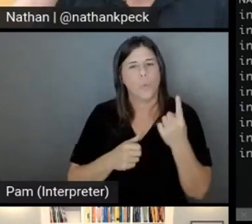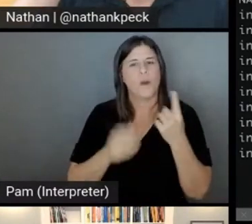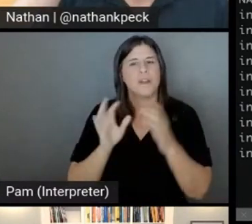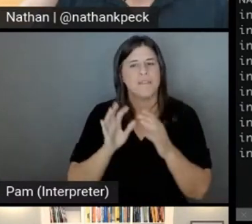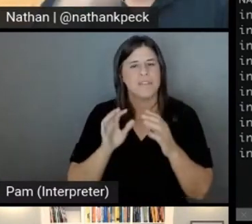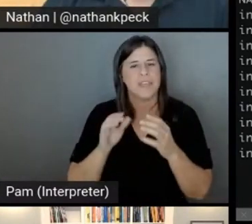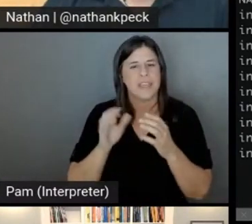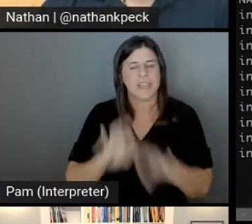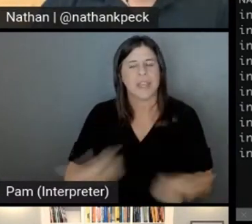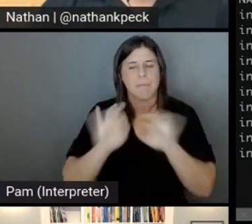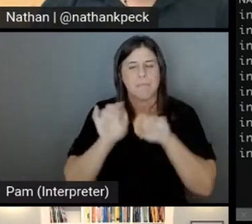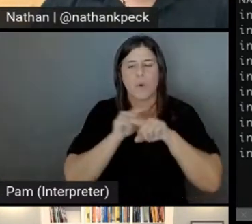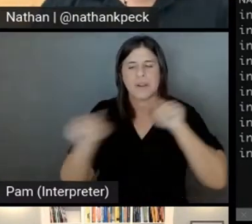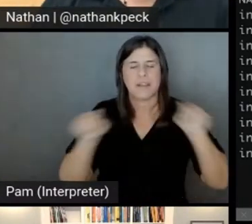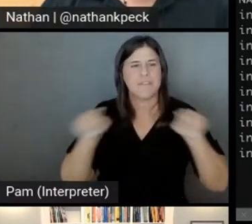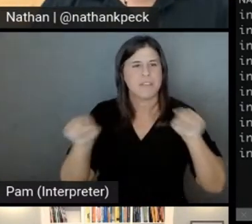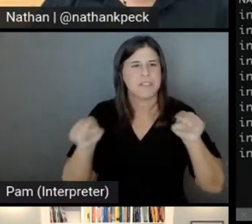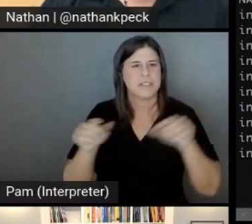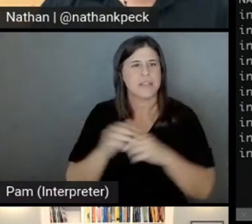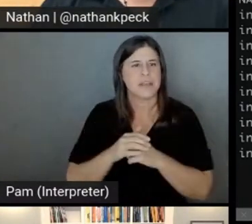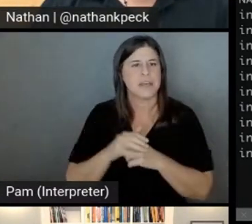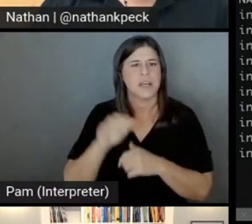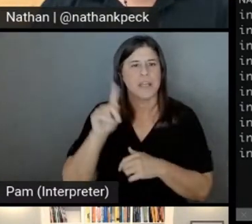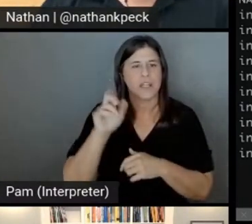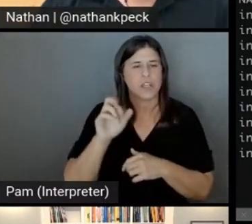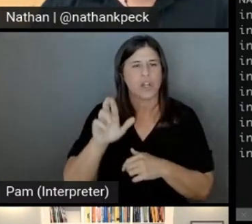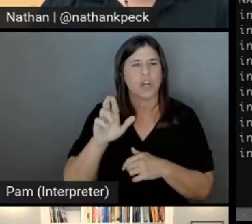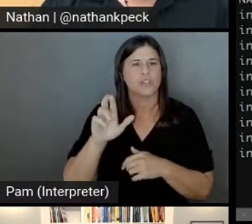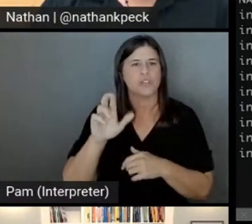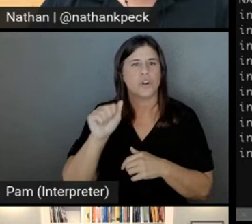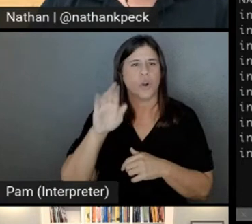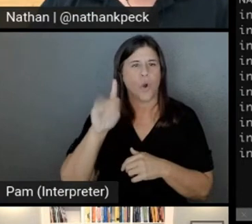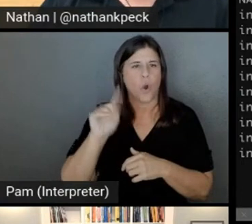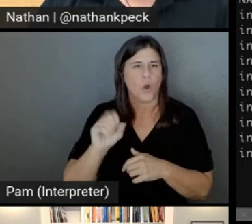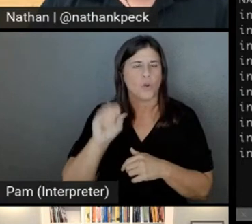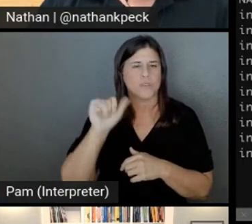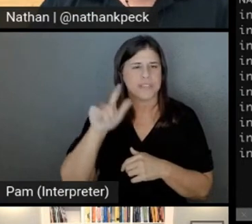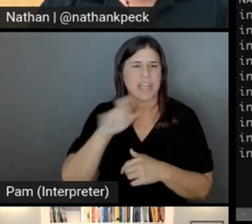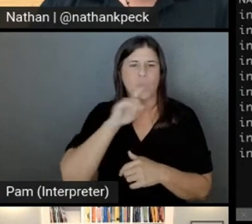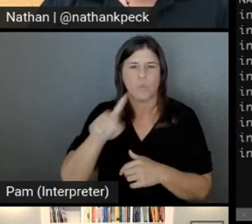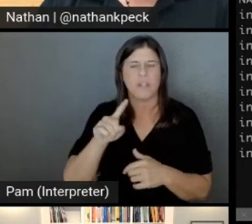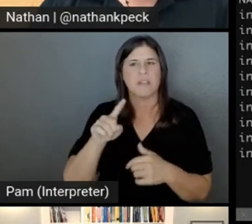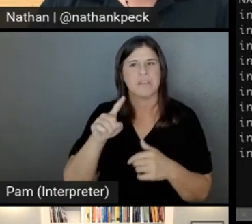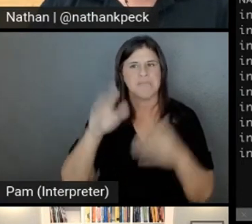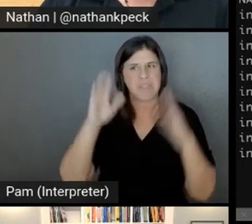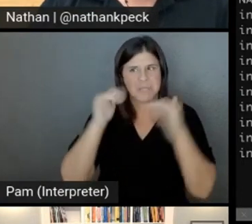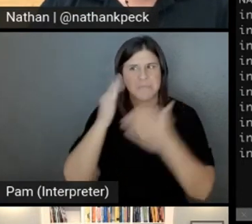the cluster autoscaler expects certain similarities between the compute in a cluster,